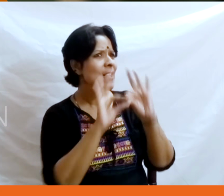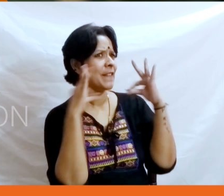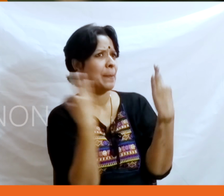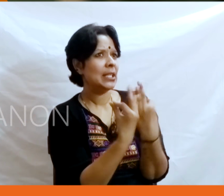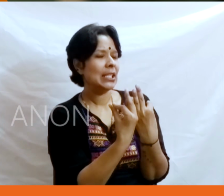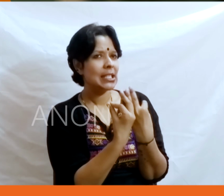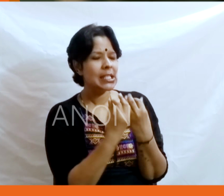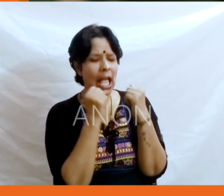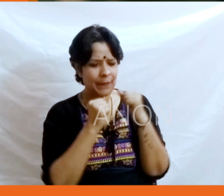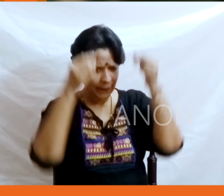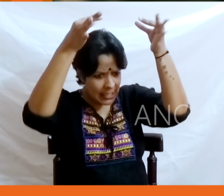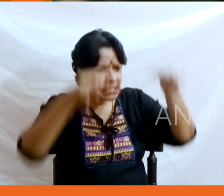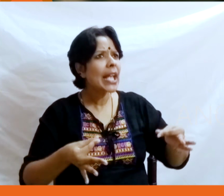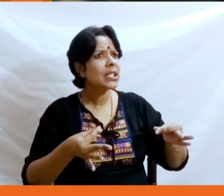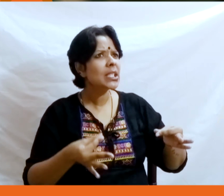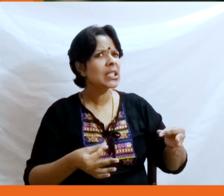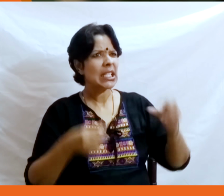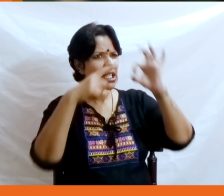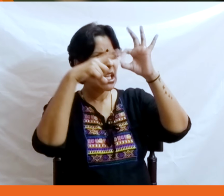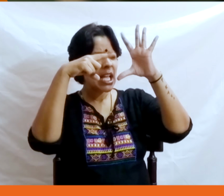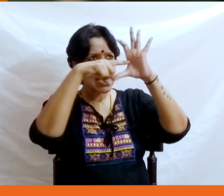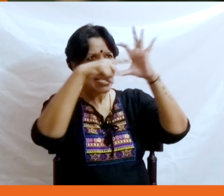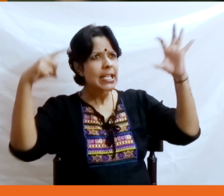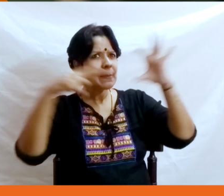and live in peace and friendship from now on forever!